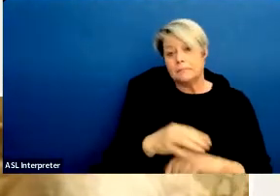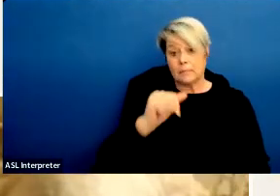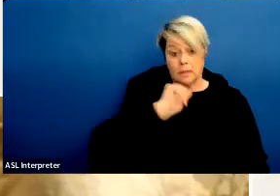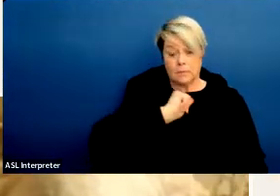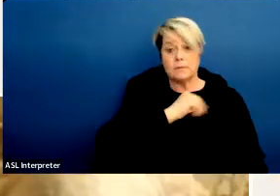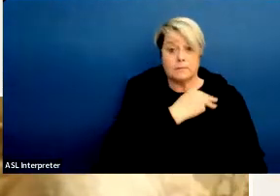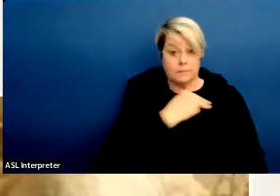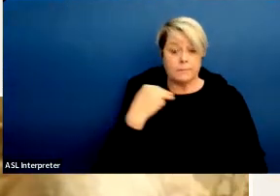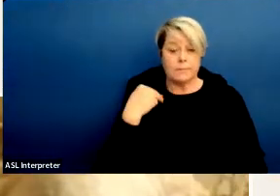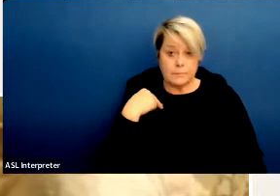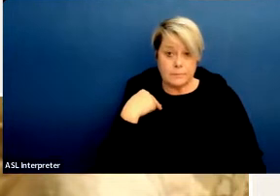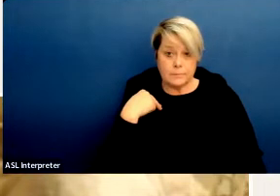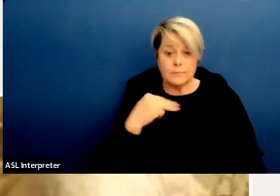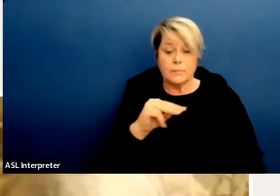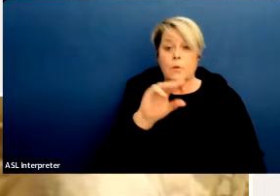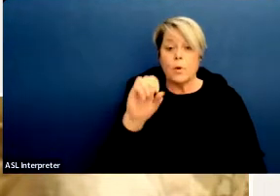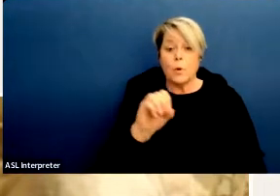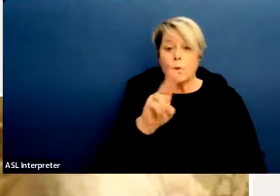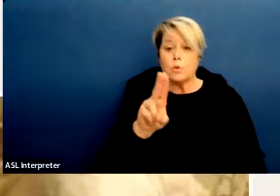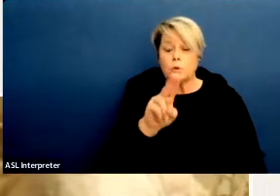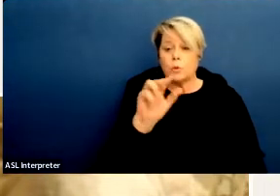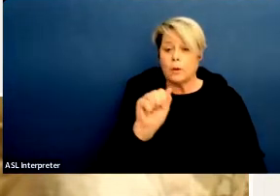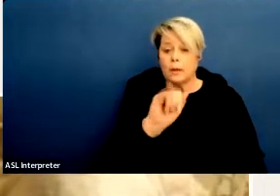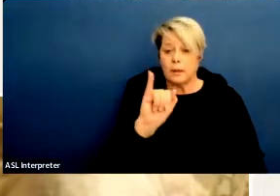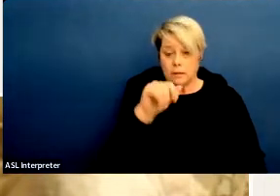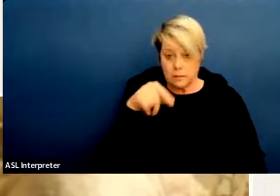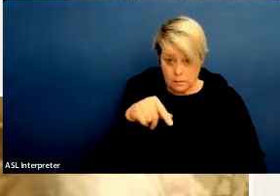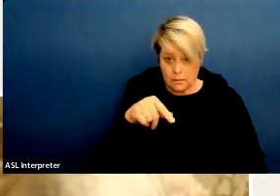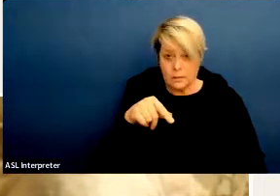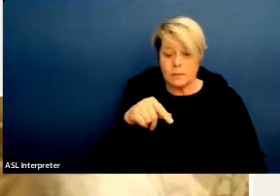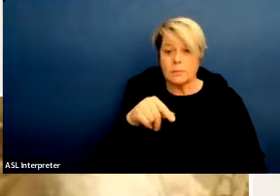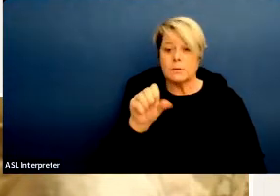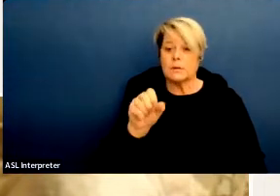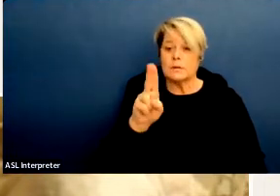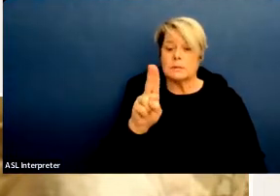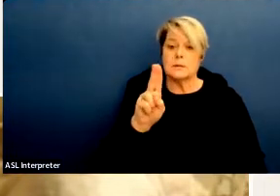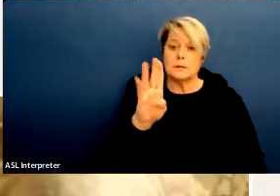the connection. I invite you to look over the page